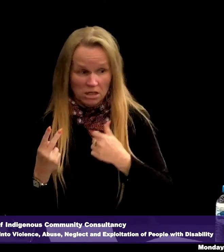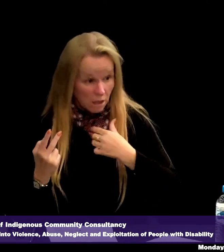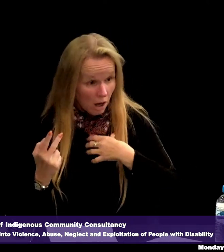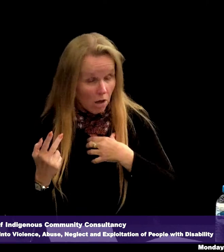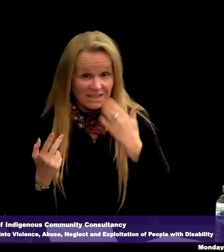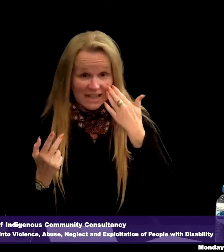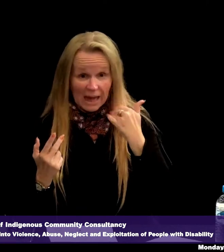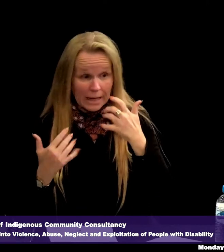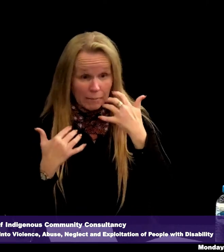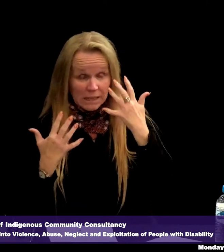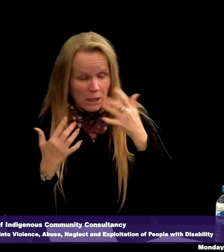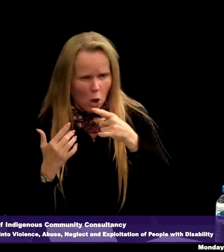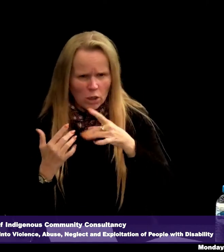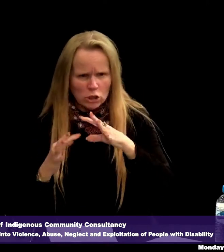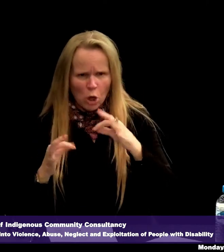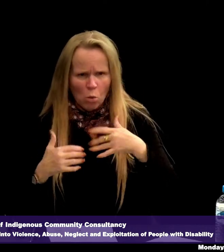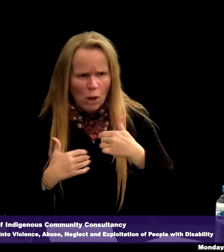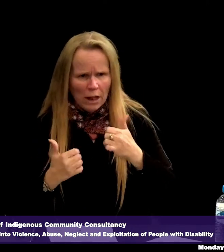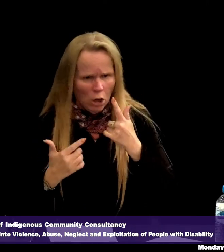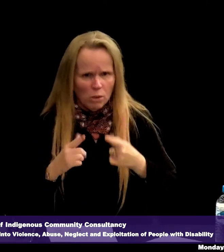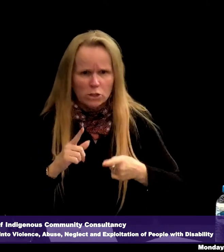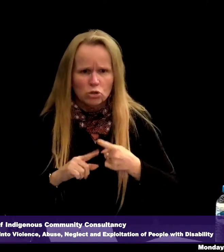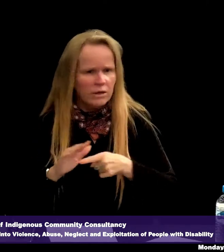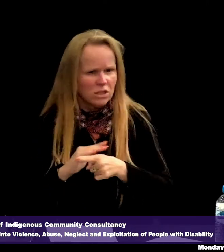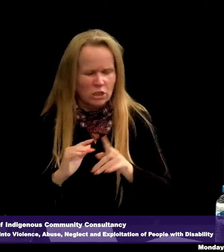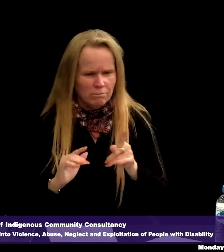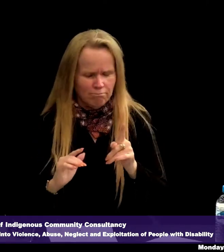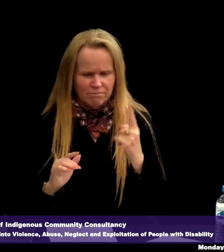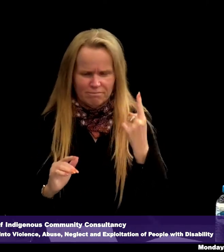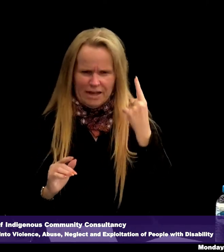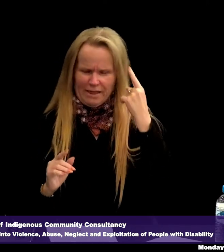and said to me, "I think there's another Deaf person there who is not well or upset or